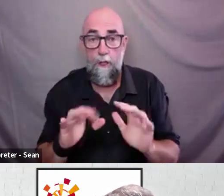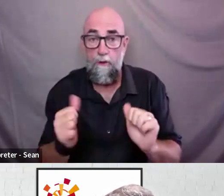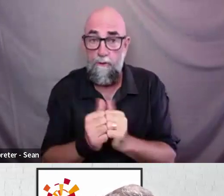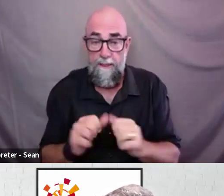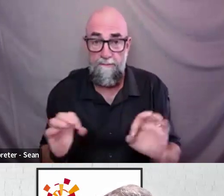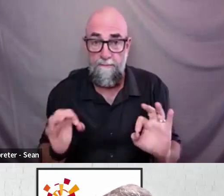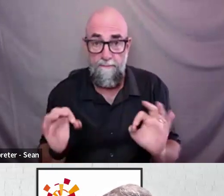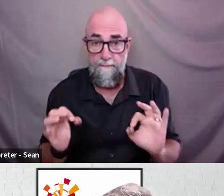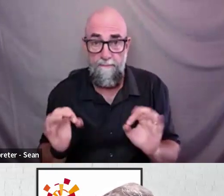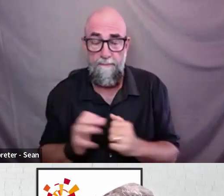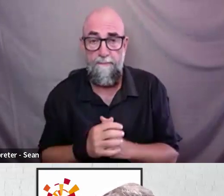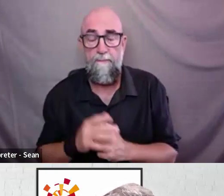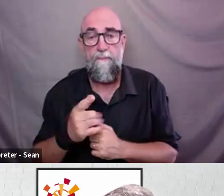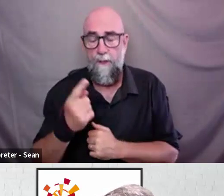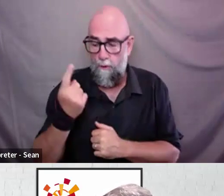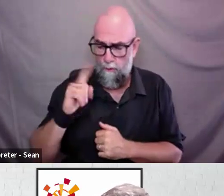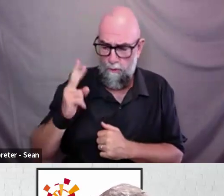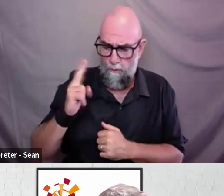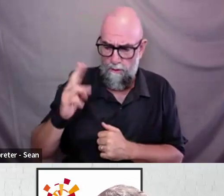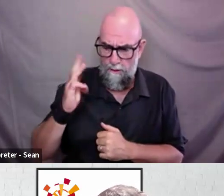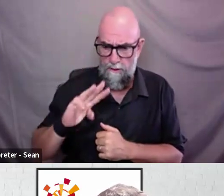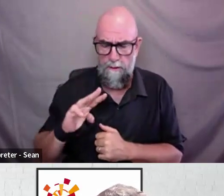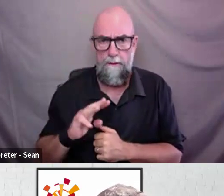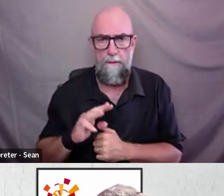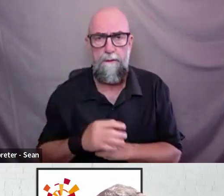and it was always seen as being a more